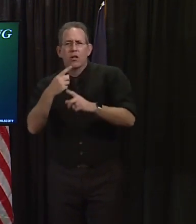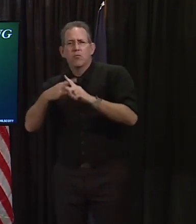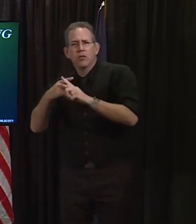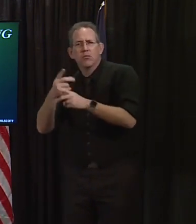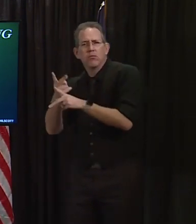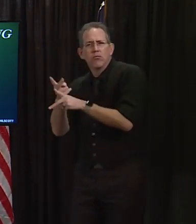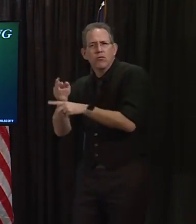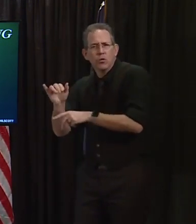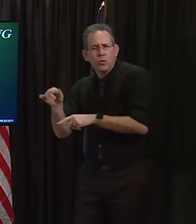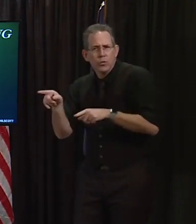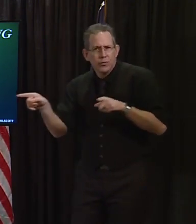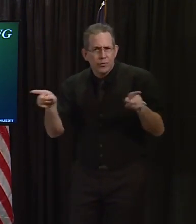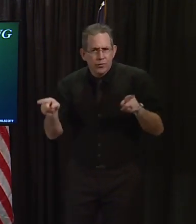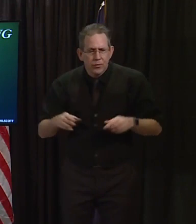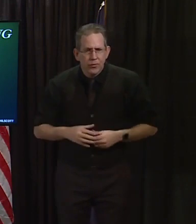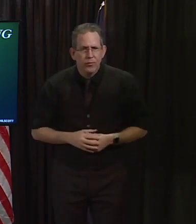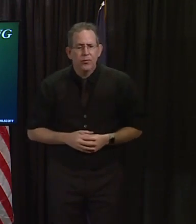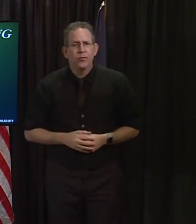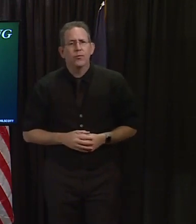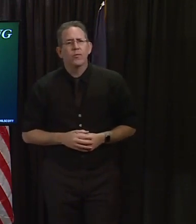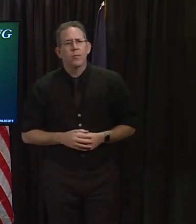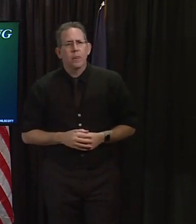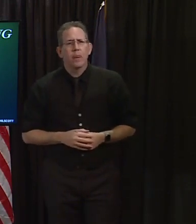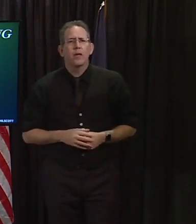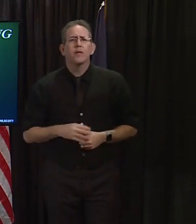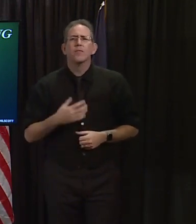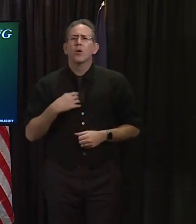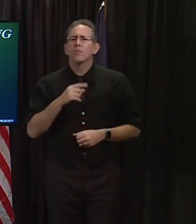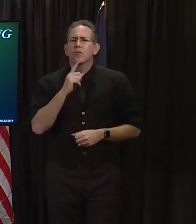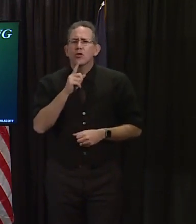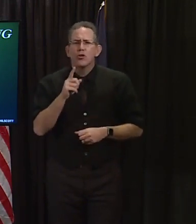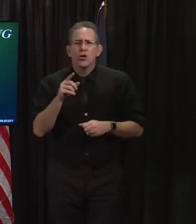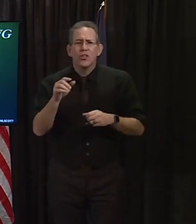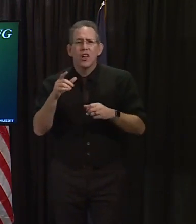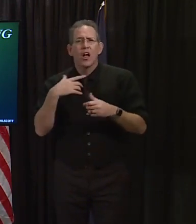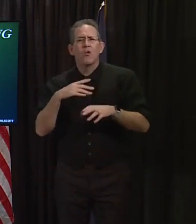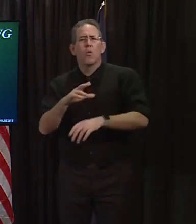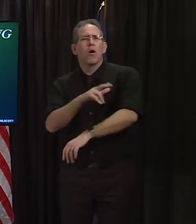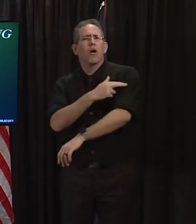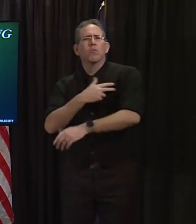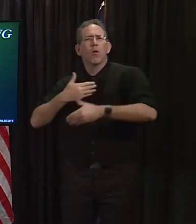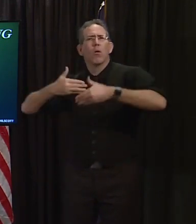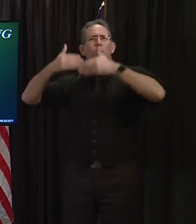hospitalizations are kept under control is to get vaccinated and get boosted.